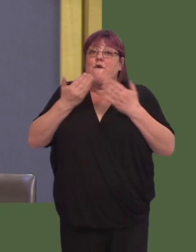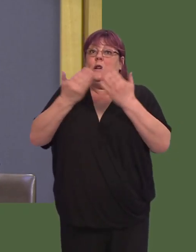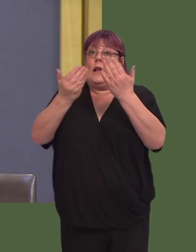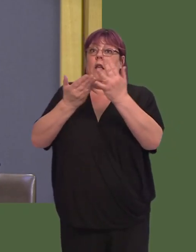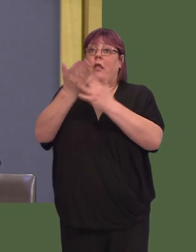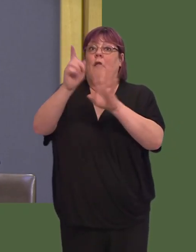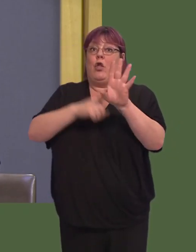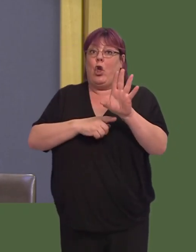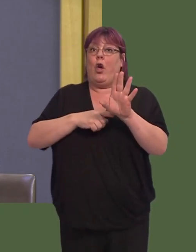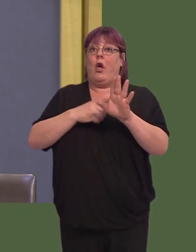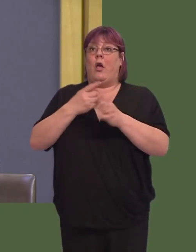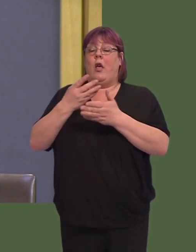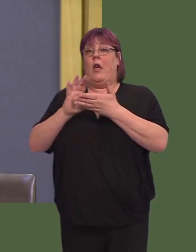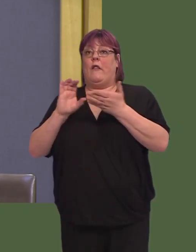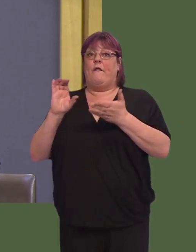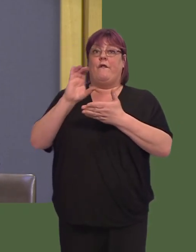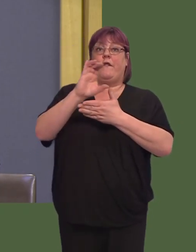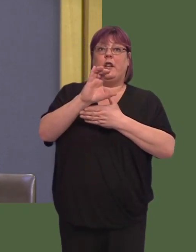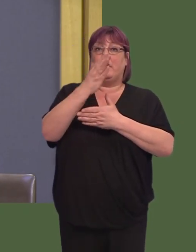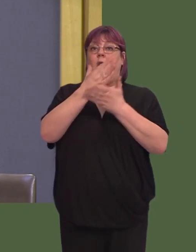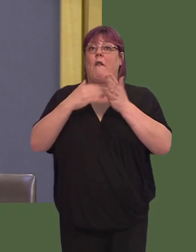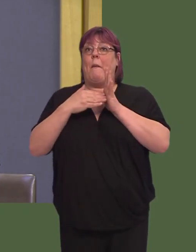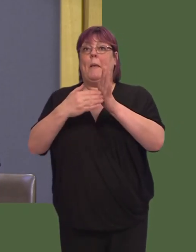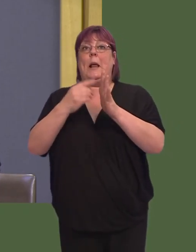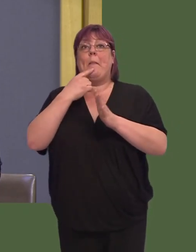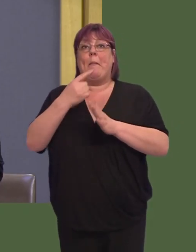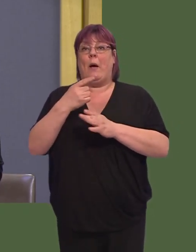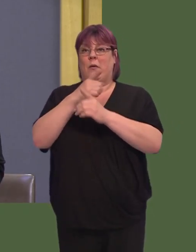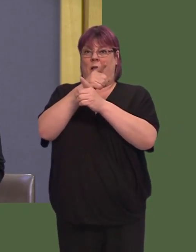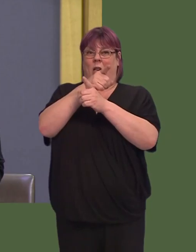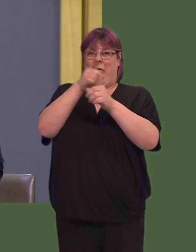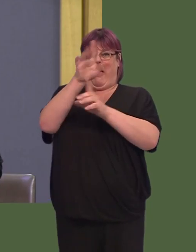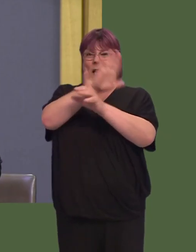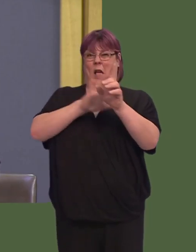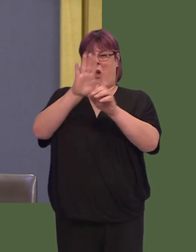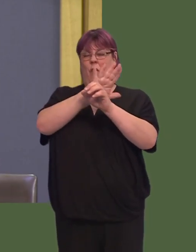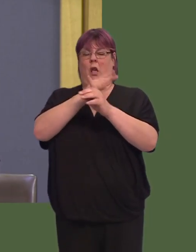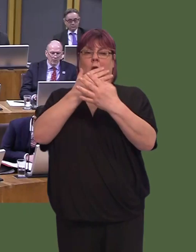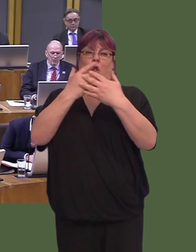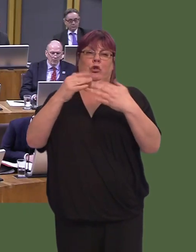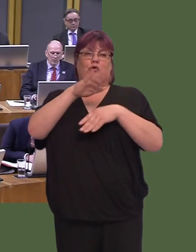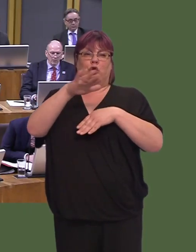£0.5 million for one of the authorities with the highest rates of free school meals.